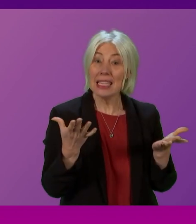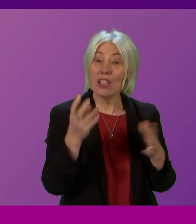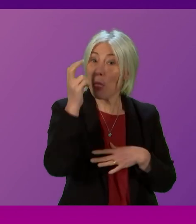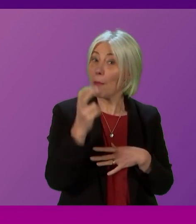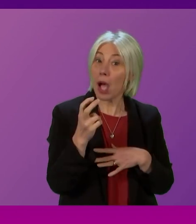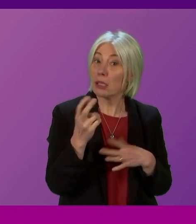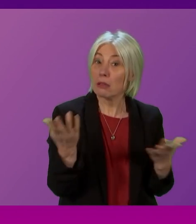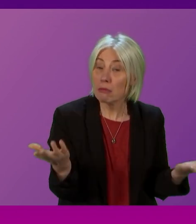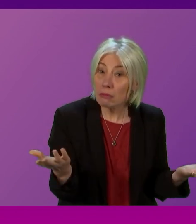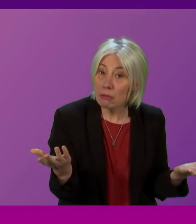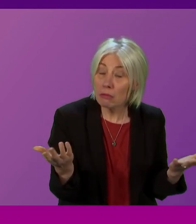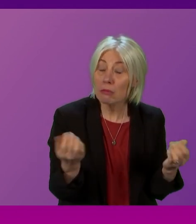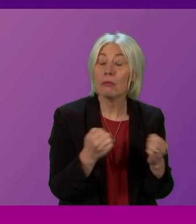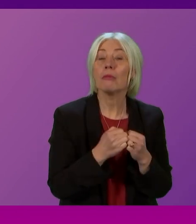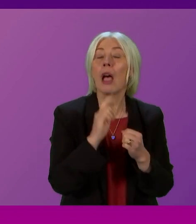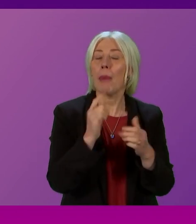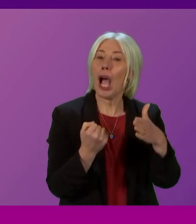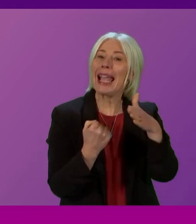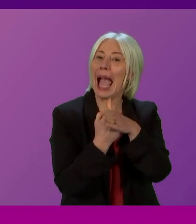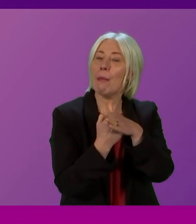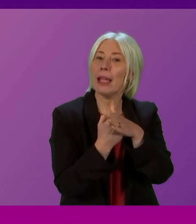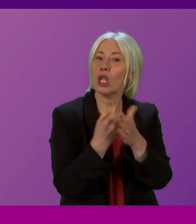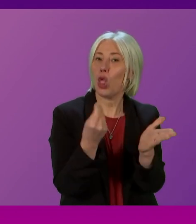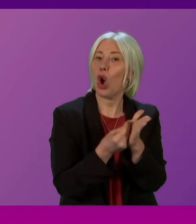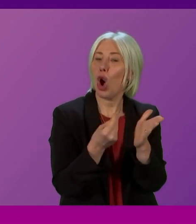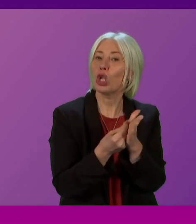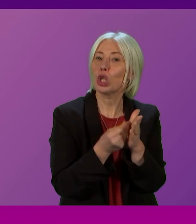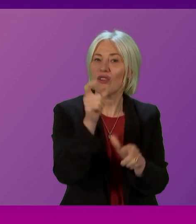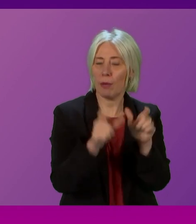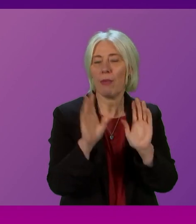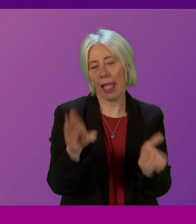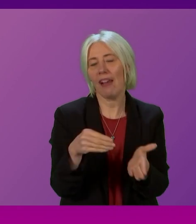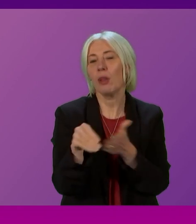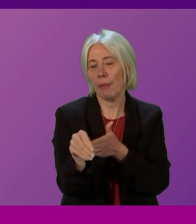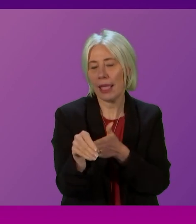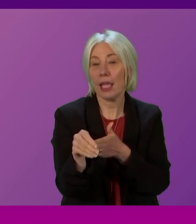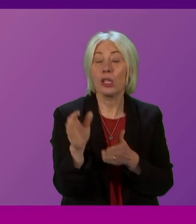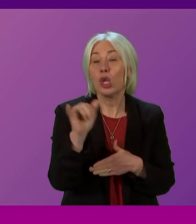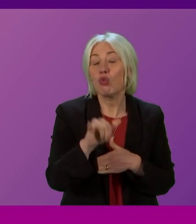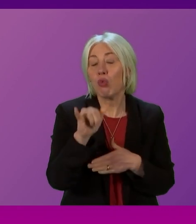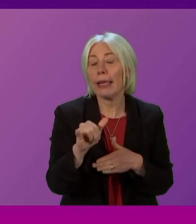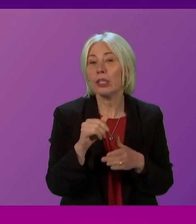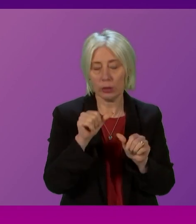On the question of capping costs for people who do pay, it is right that we progress any